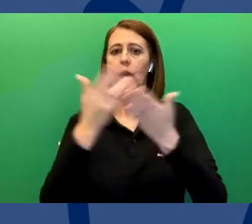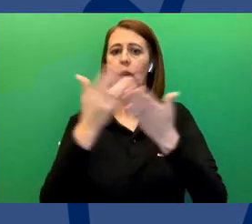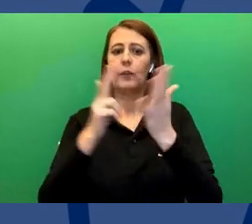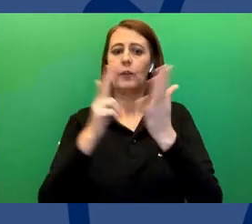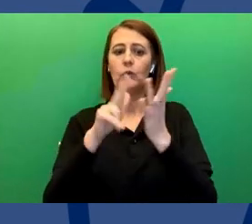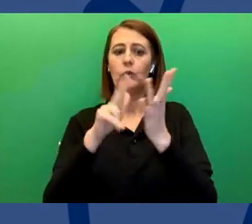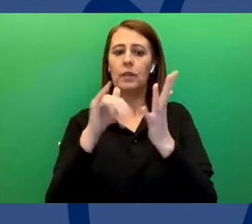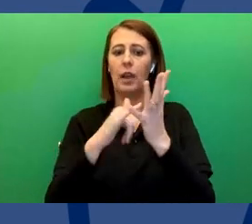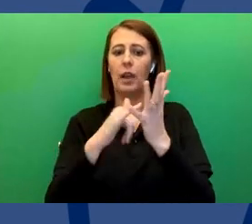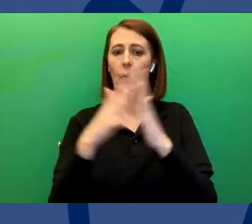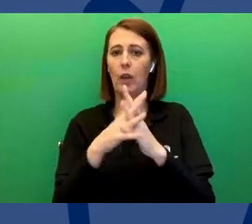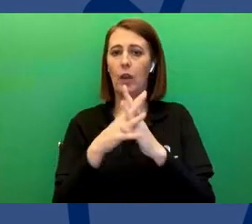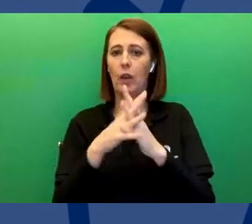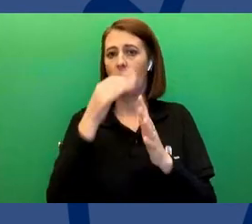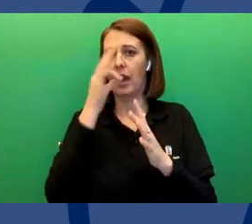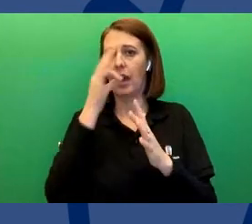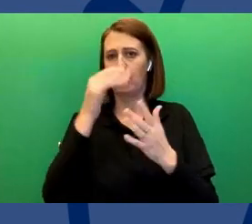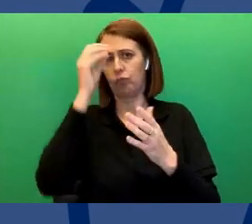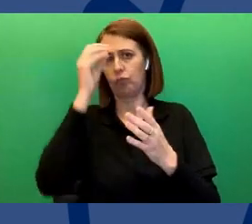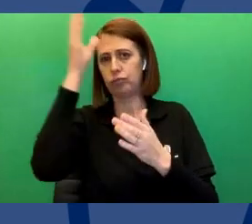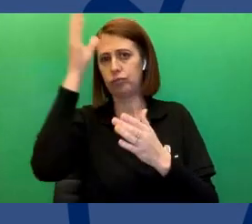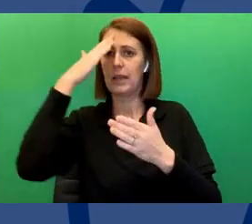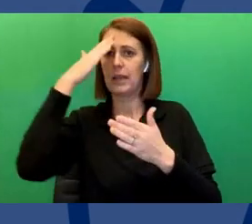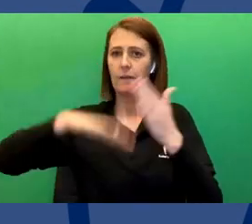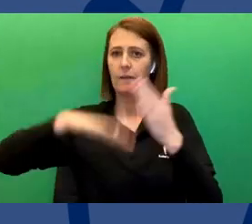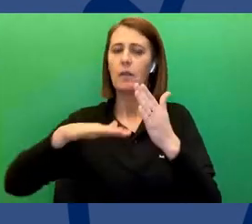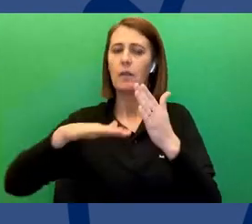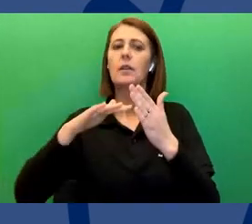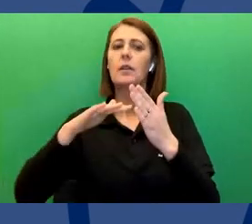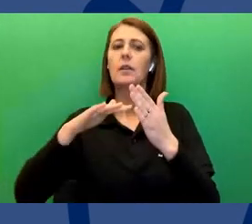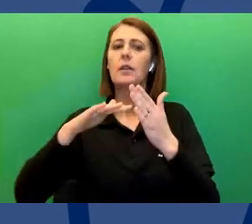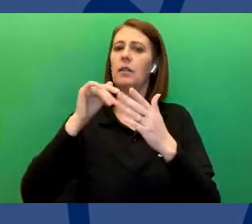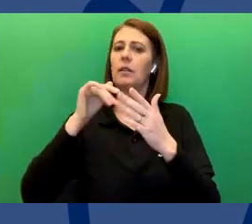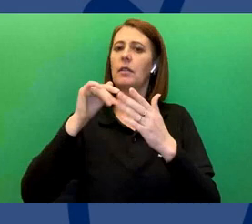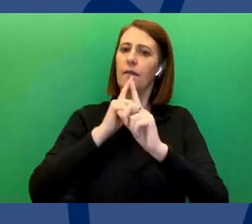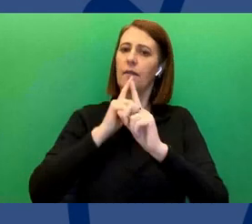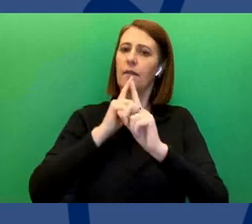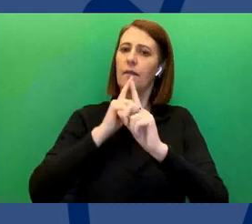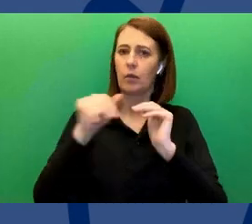on some of these programs. And he is part of a large team of people that are providing